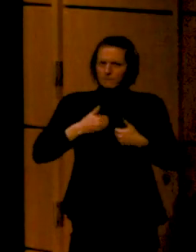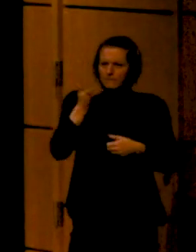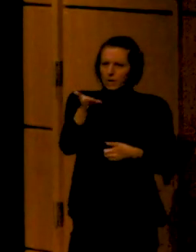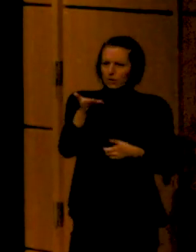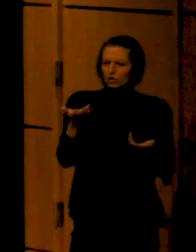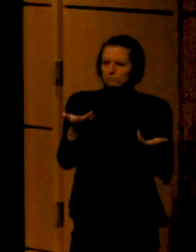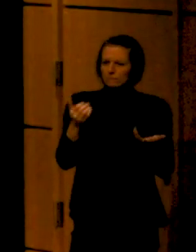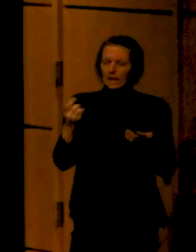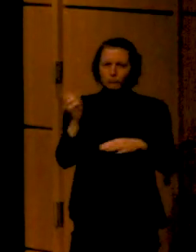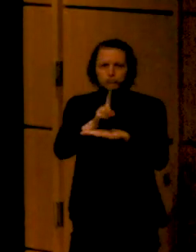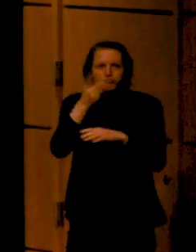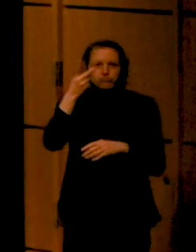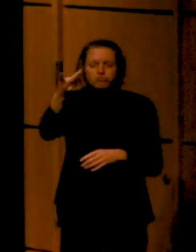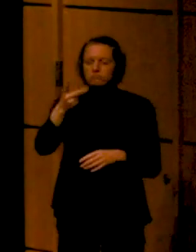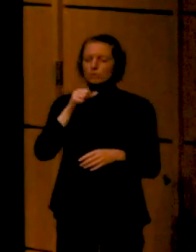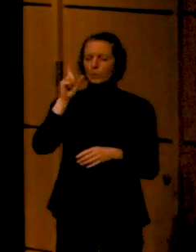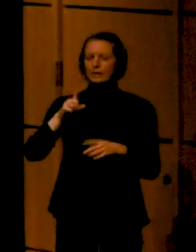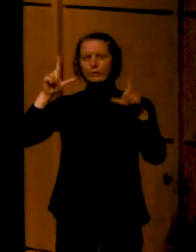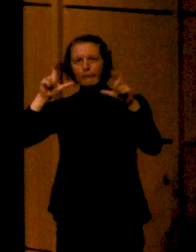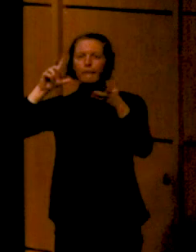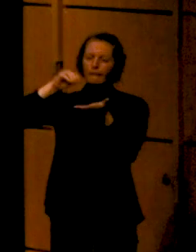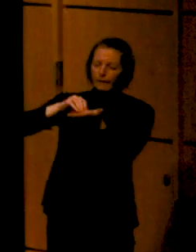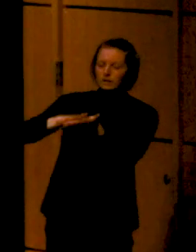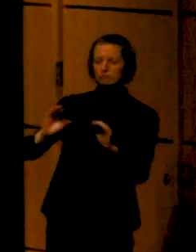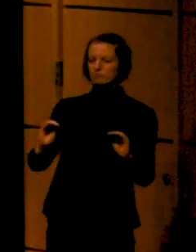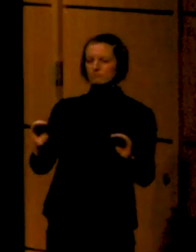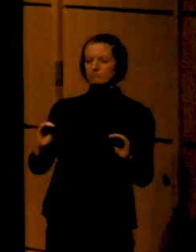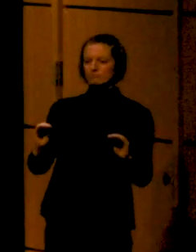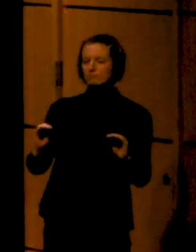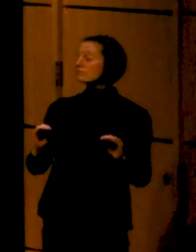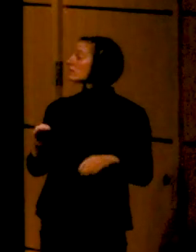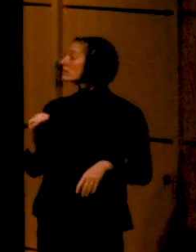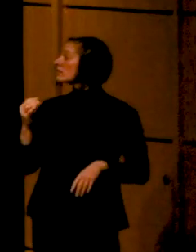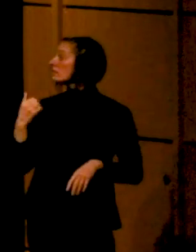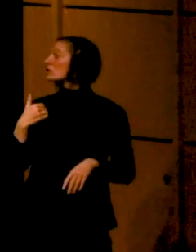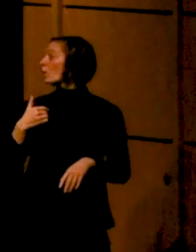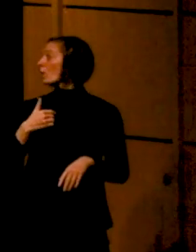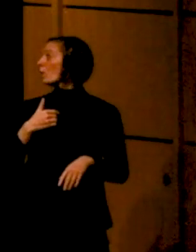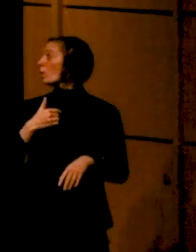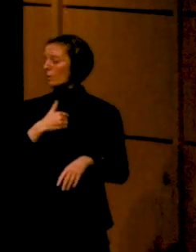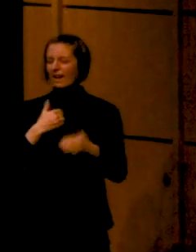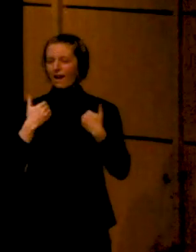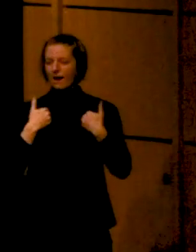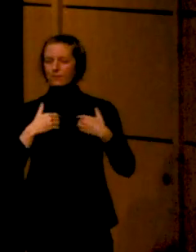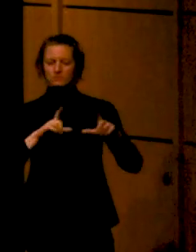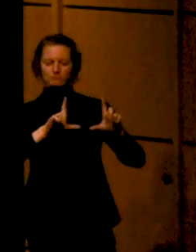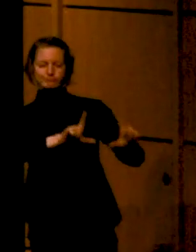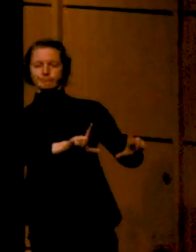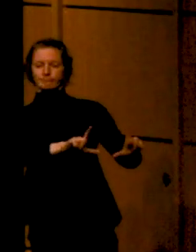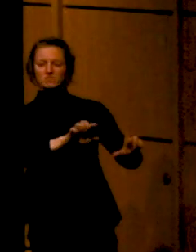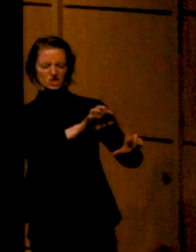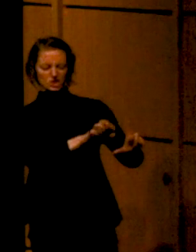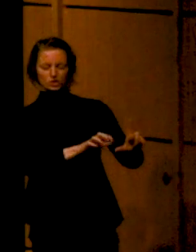And so, we commemorate them with a panel, and you should go and read it through in full,